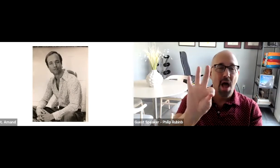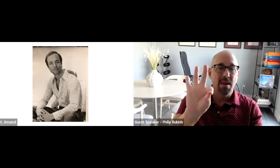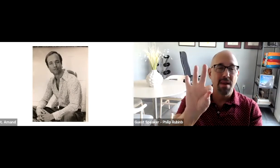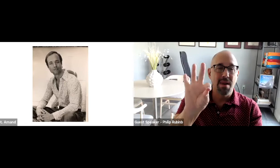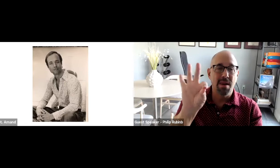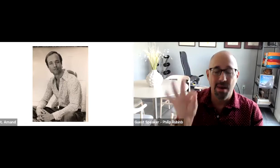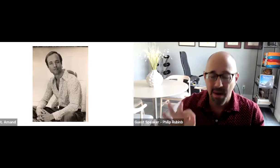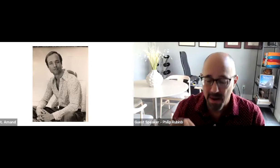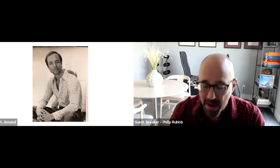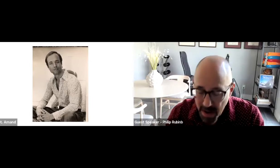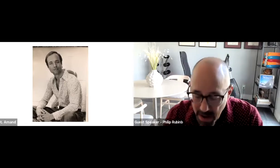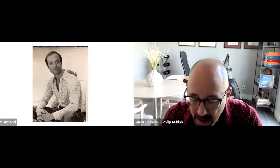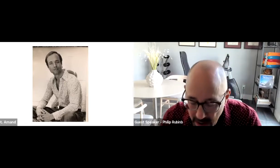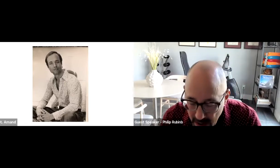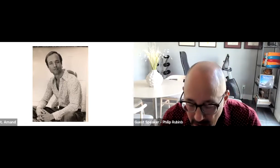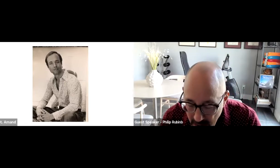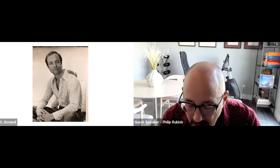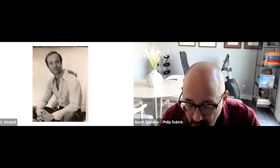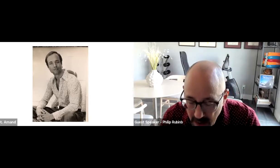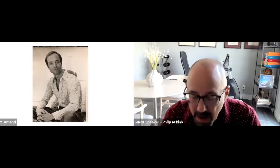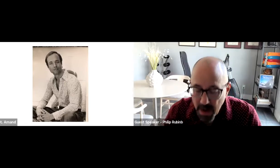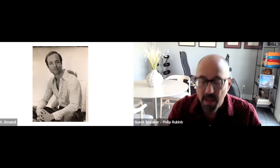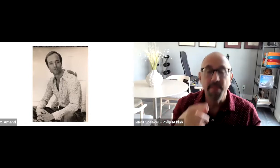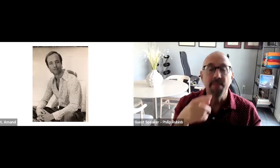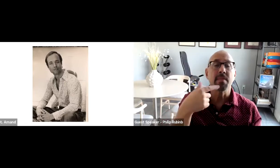from 1971 to 1989.